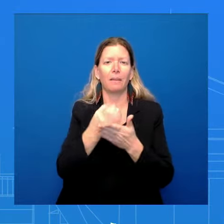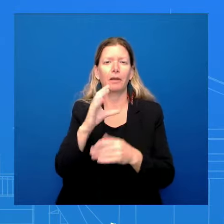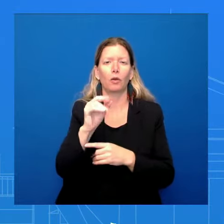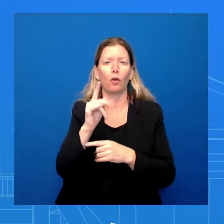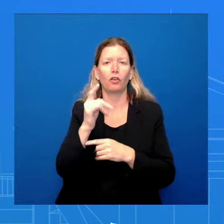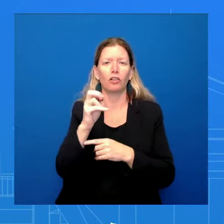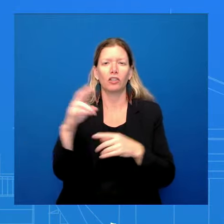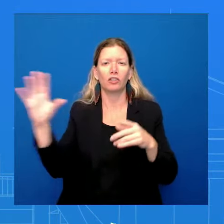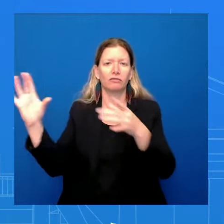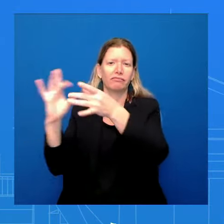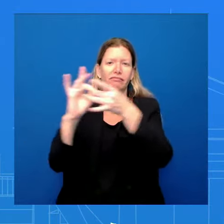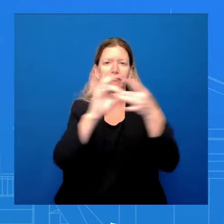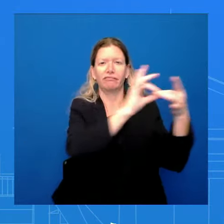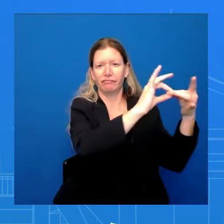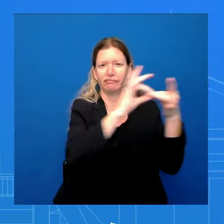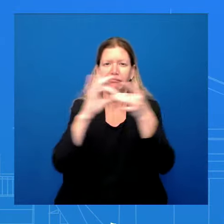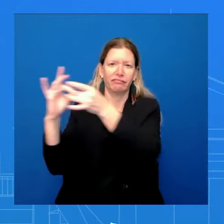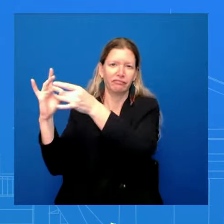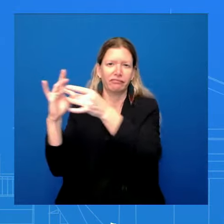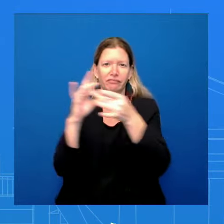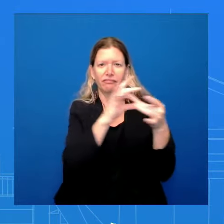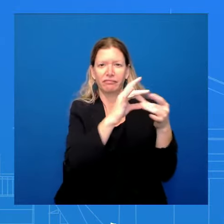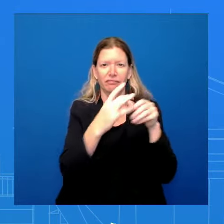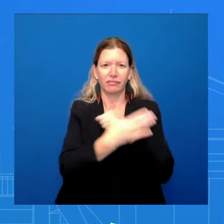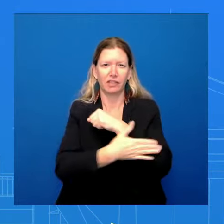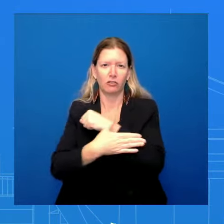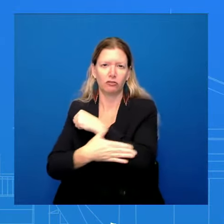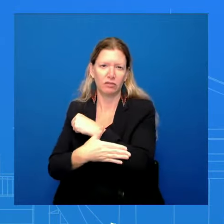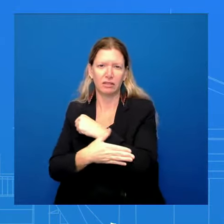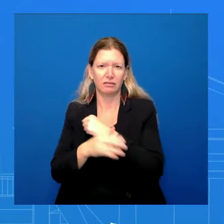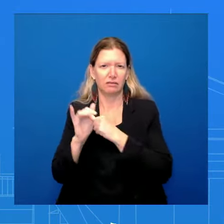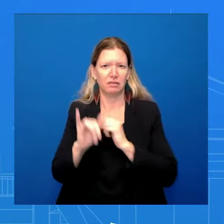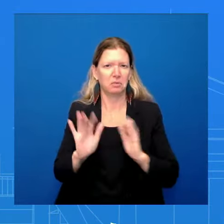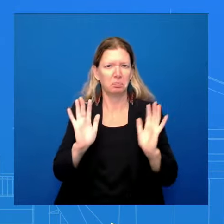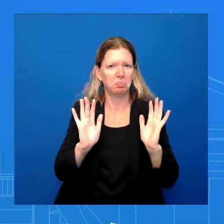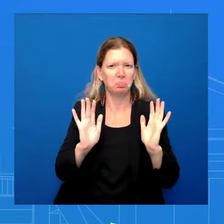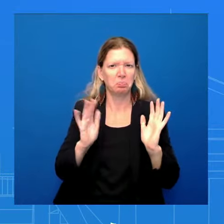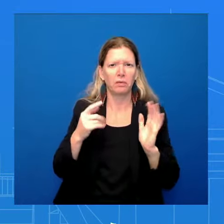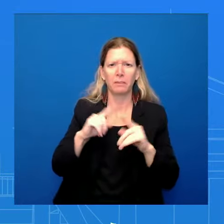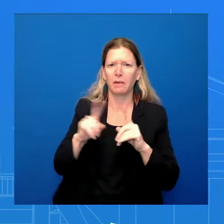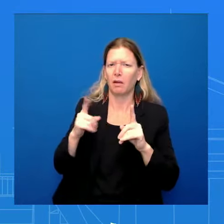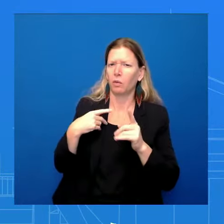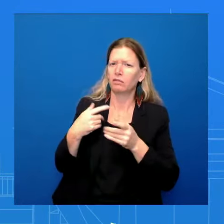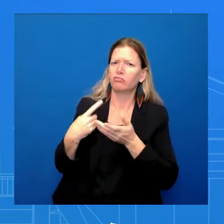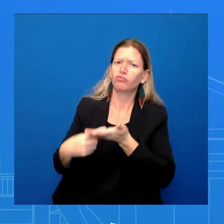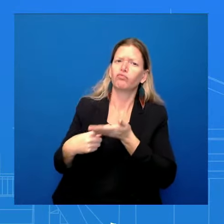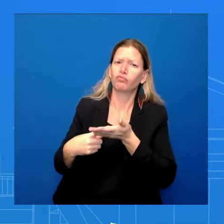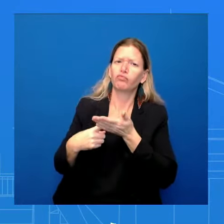at senior levels with Saudi Arabia about ensuring a stable and affordable supply of energy to global markets. And we'll continue that conversation